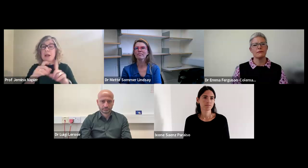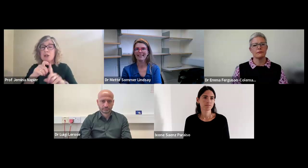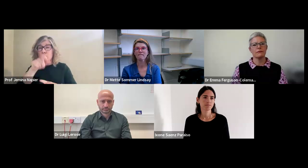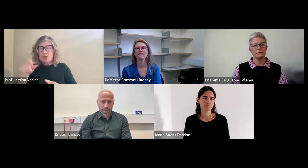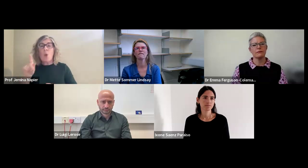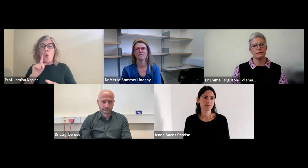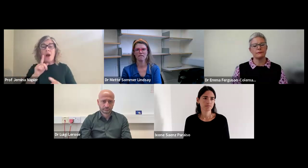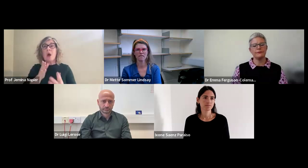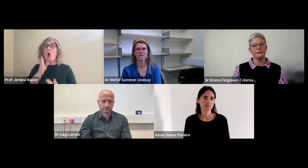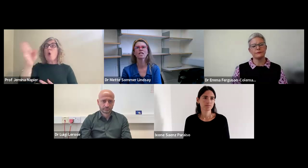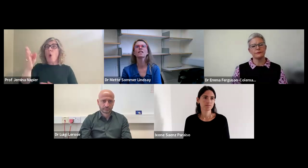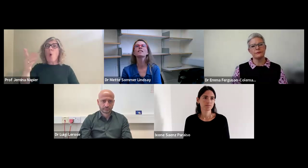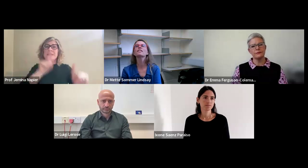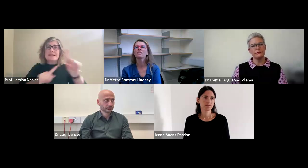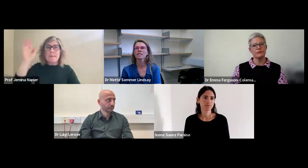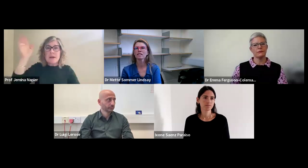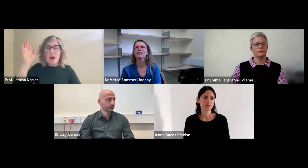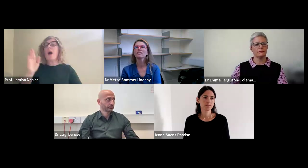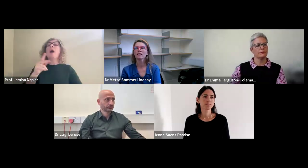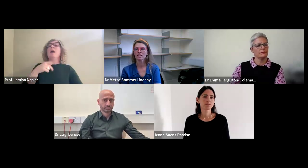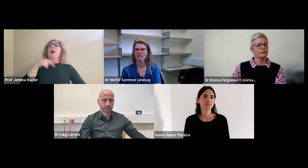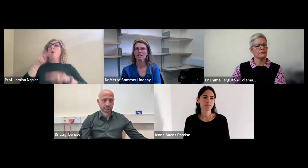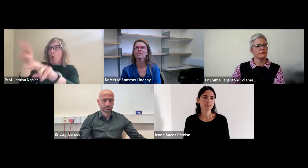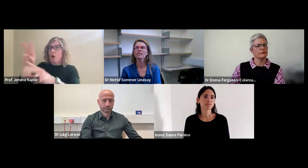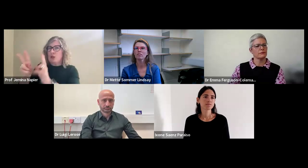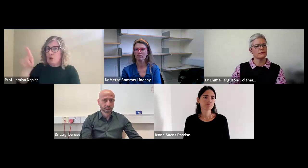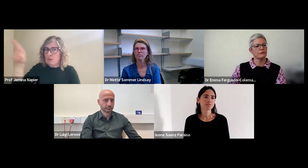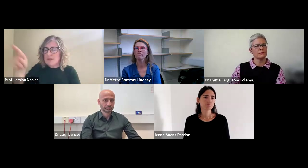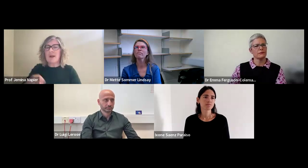because for deaf academics and PhD students, as you said, you're always going to seminars,